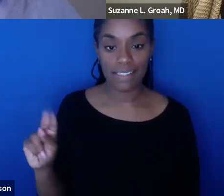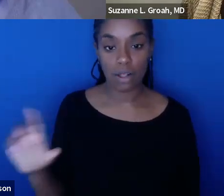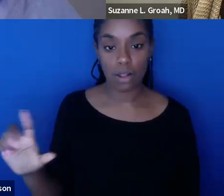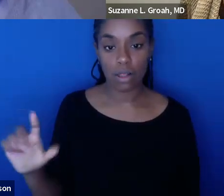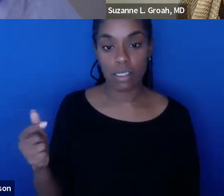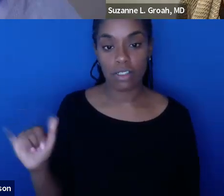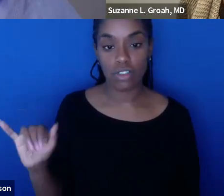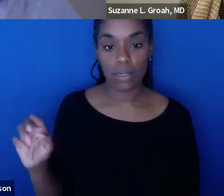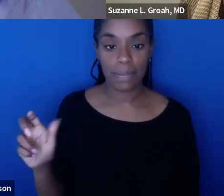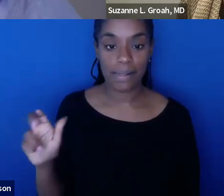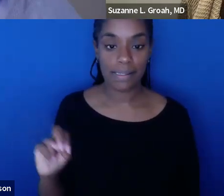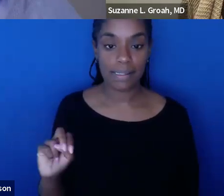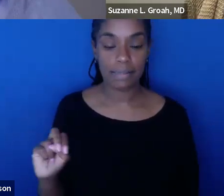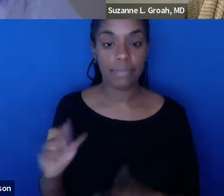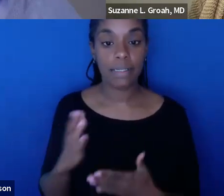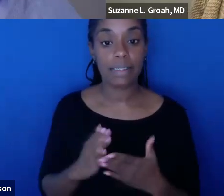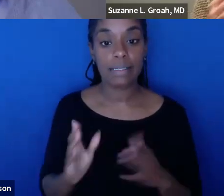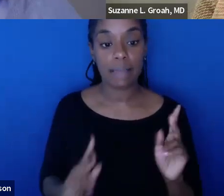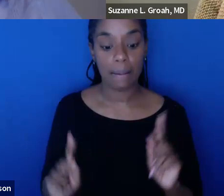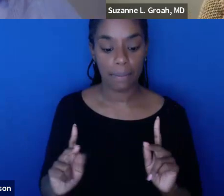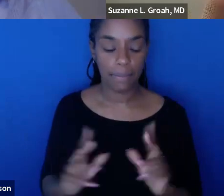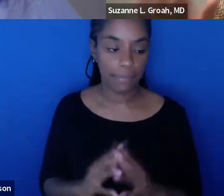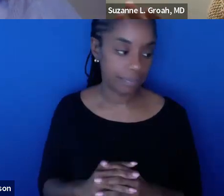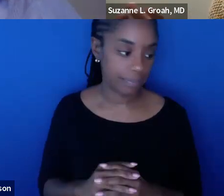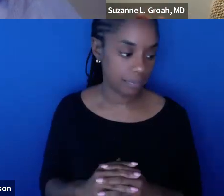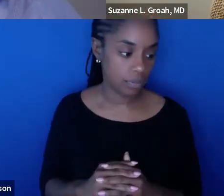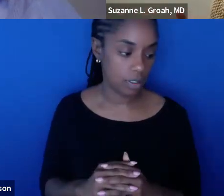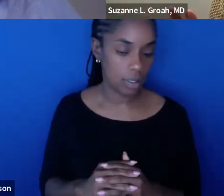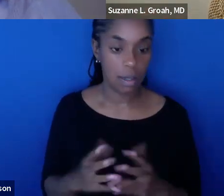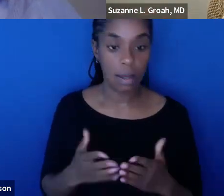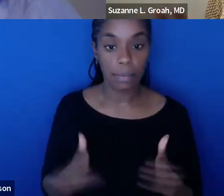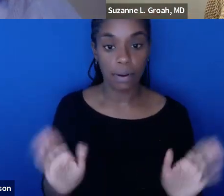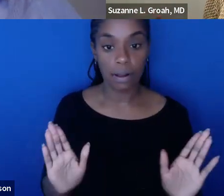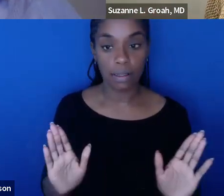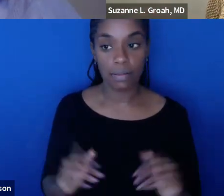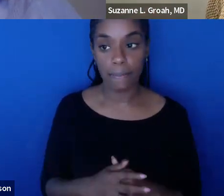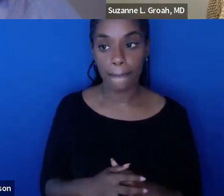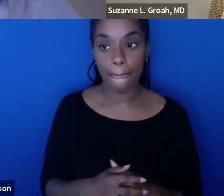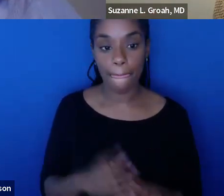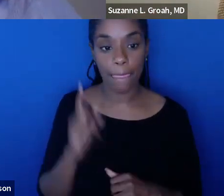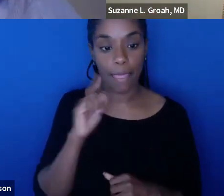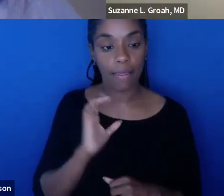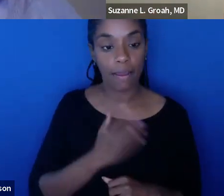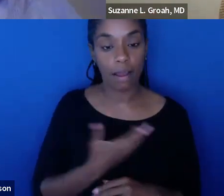In certain people, broadly, I think our use of introvesical